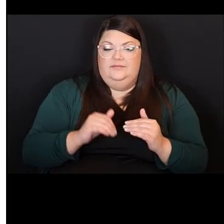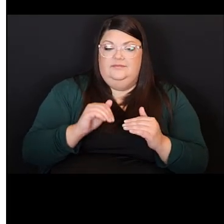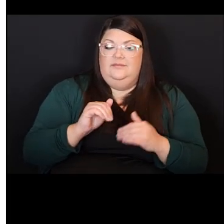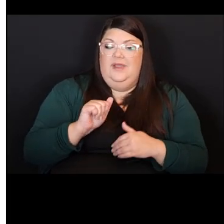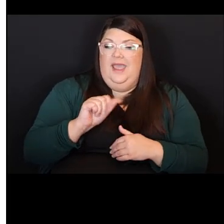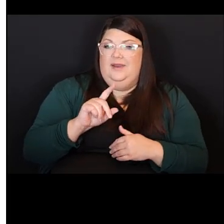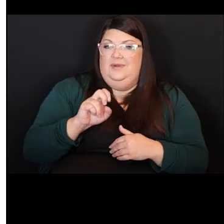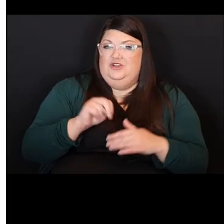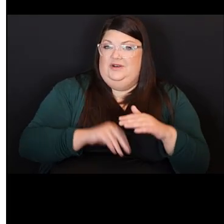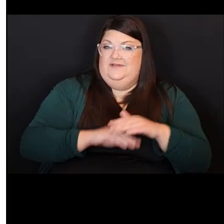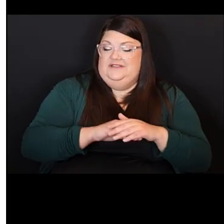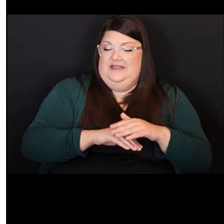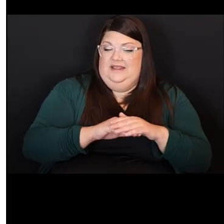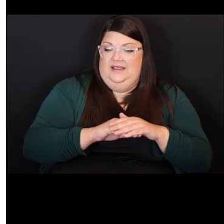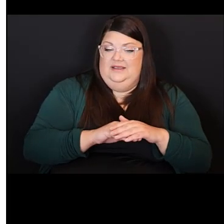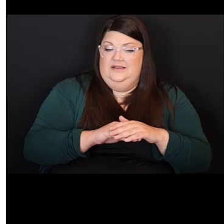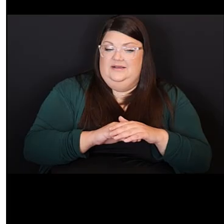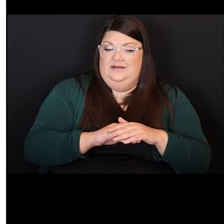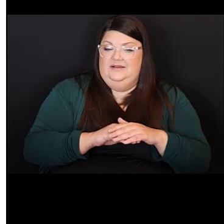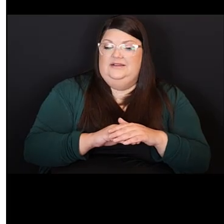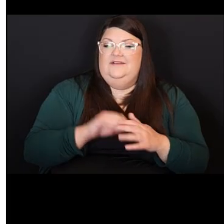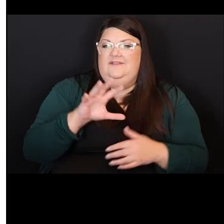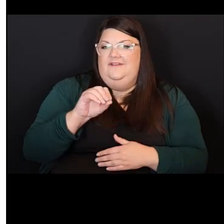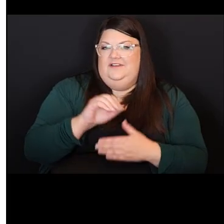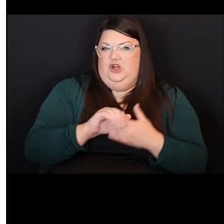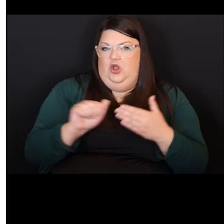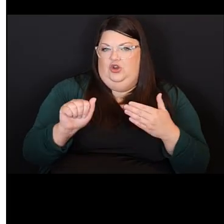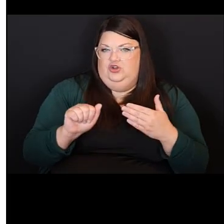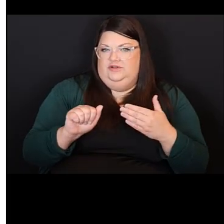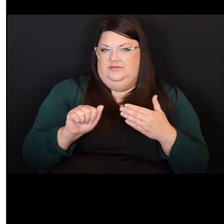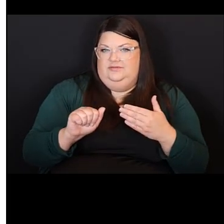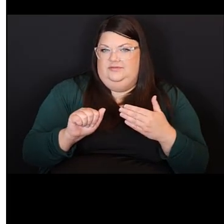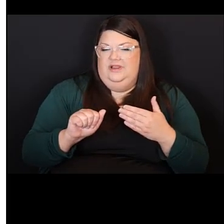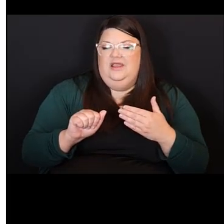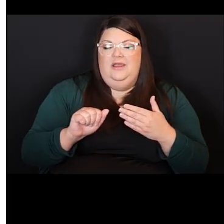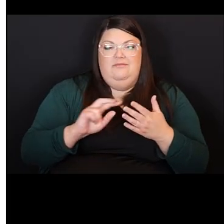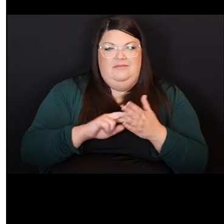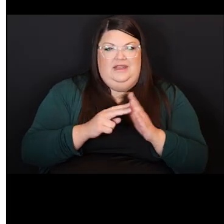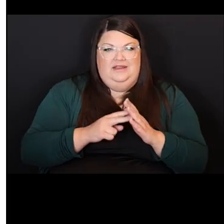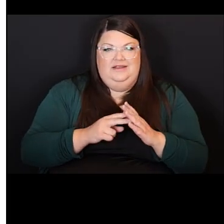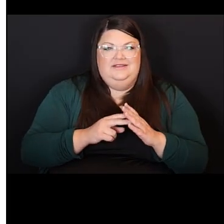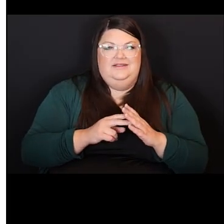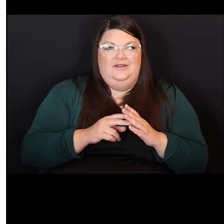Administrative Ceiling The administrative ceiling is fifty dollars, which is calculated